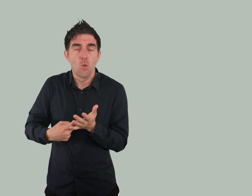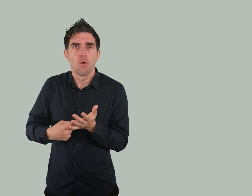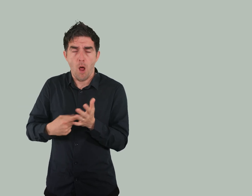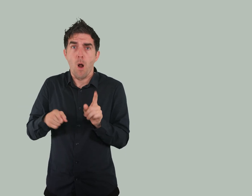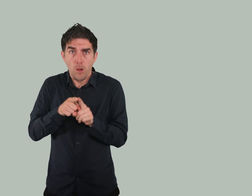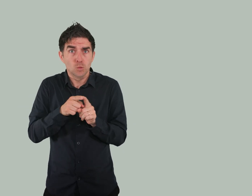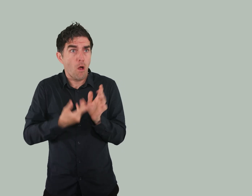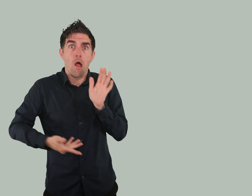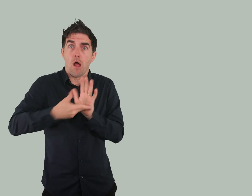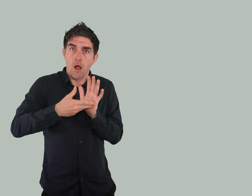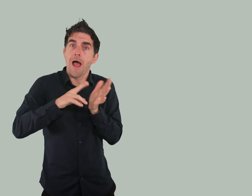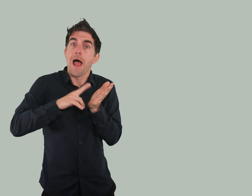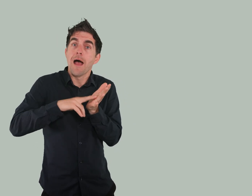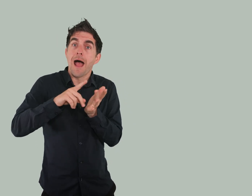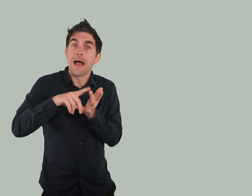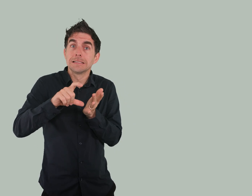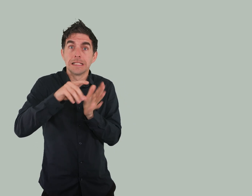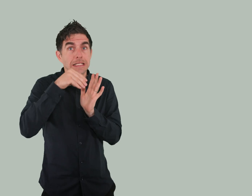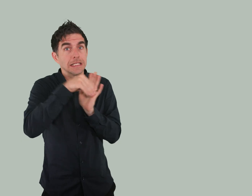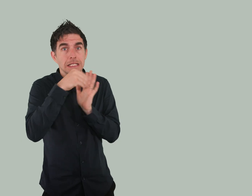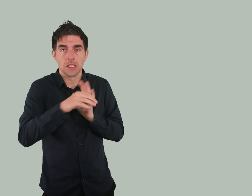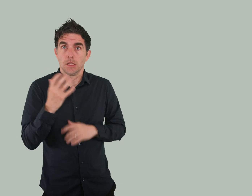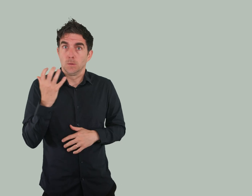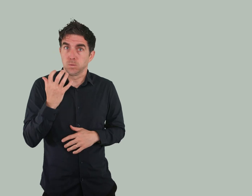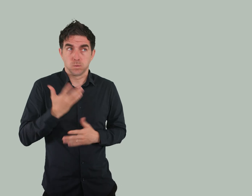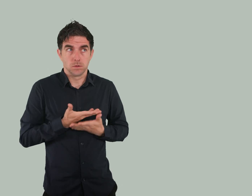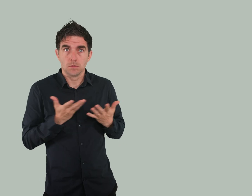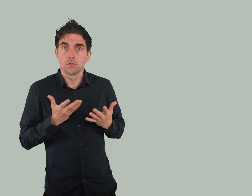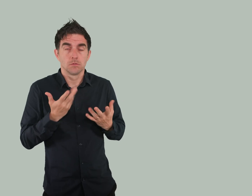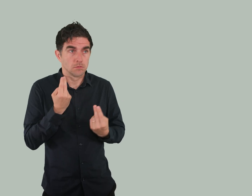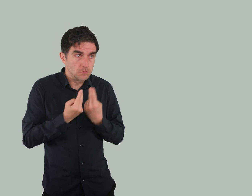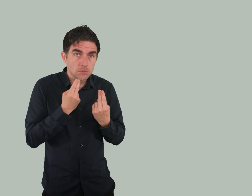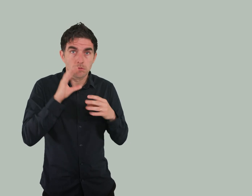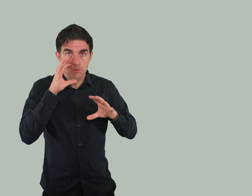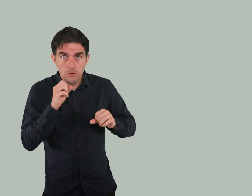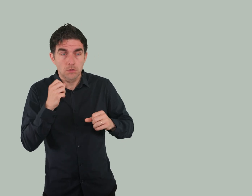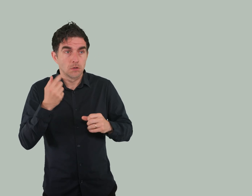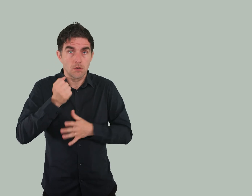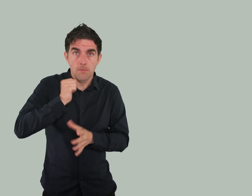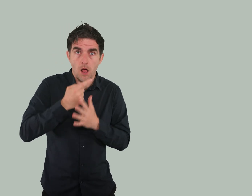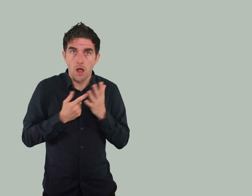and the increase in employer NICs was felt in hospitality and retail,